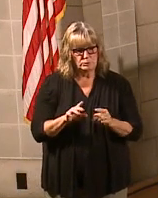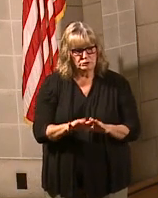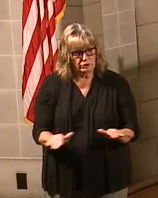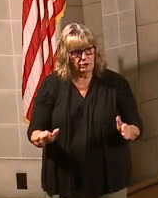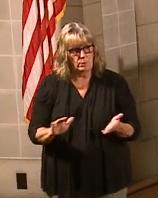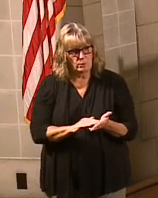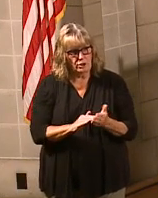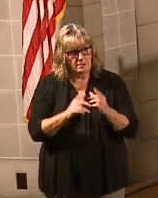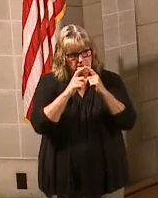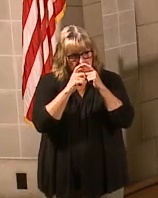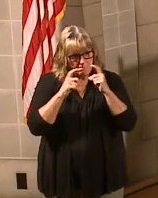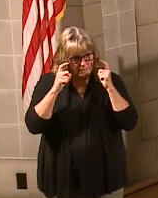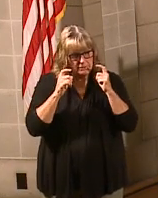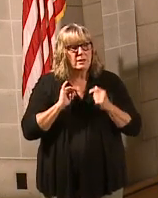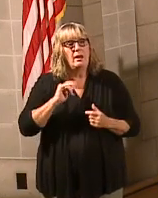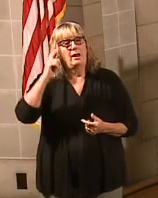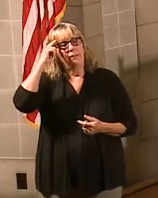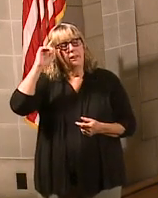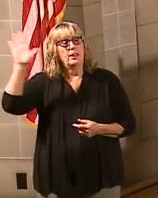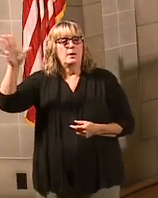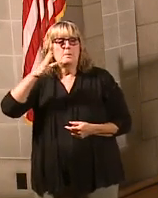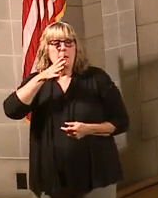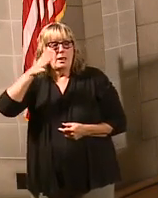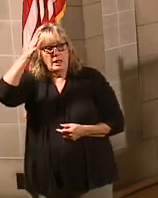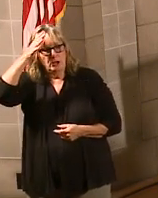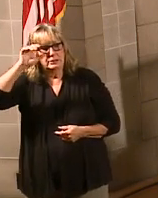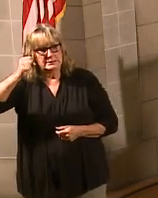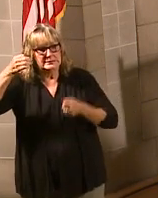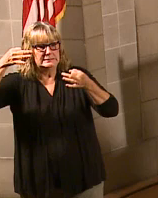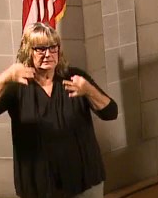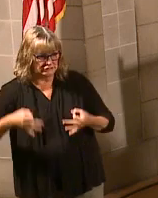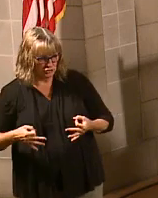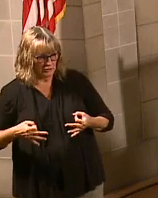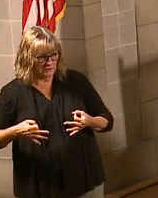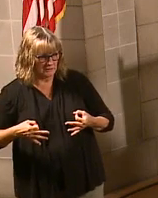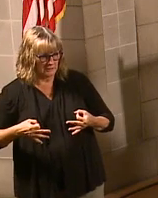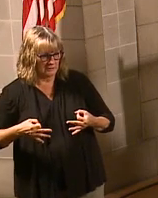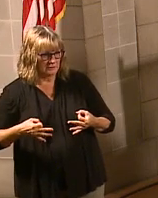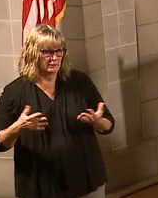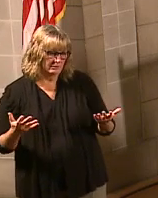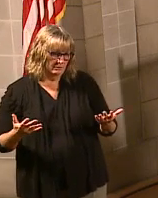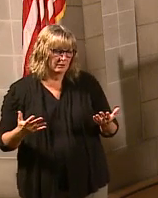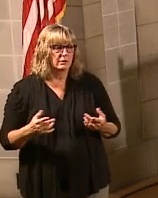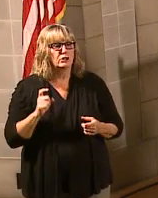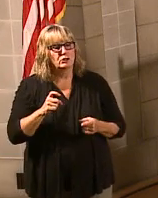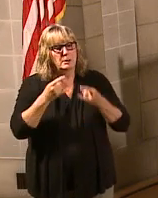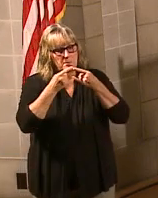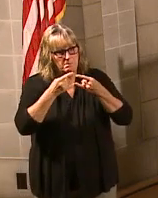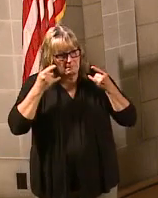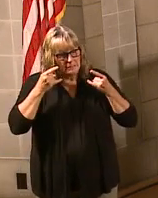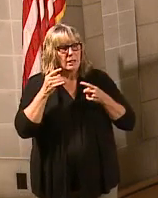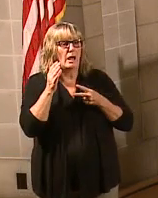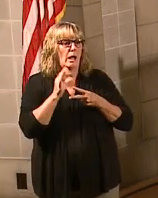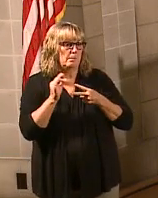SEASON, WHY WOULD WE DO IT NOW?